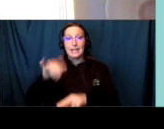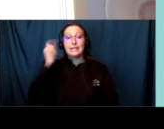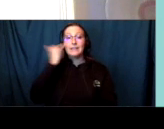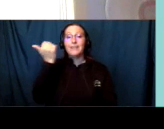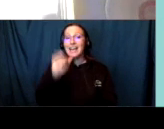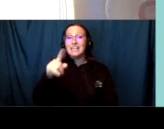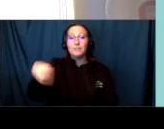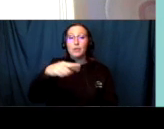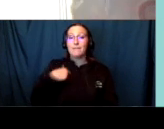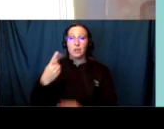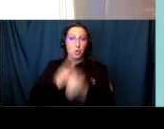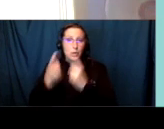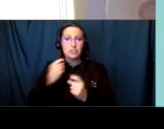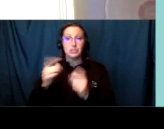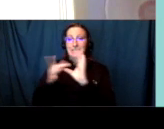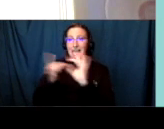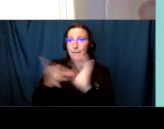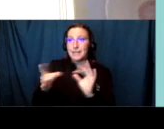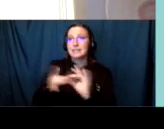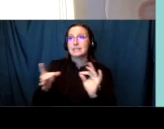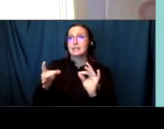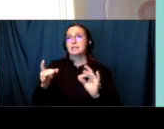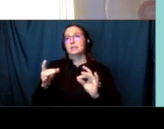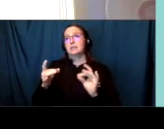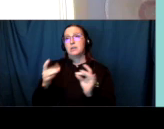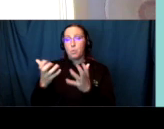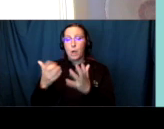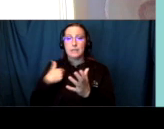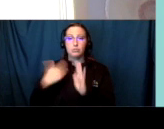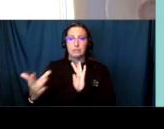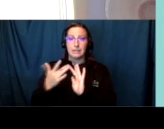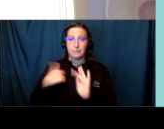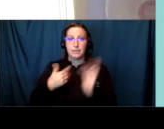questions or comments or want to get a hold of me here is my email address.